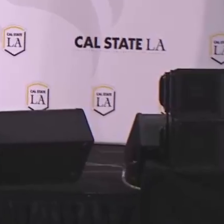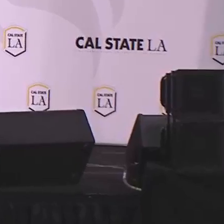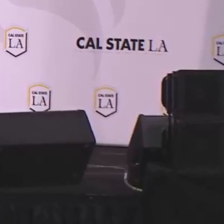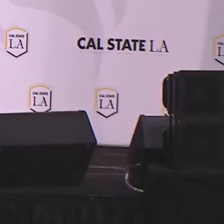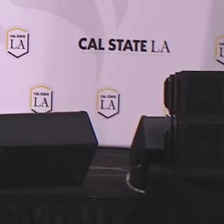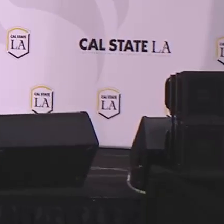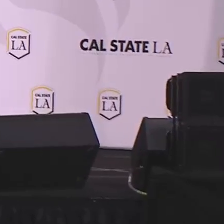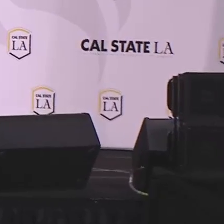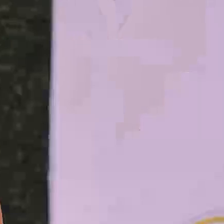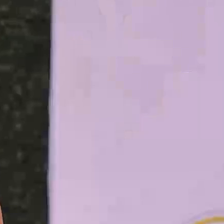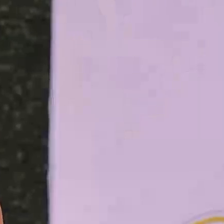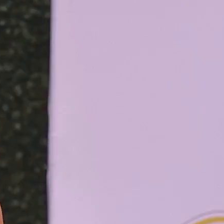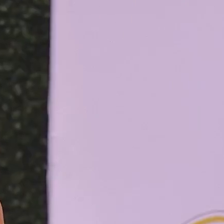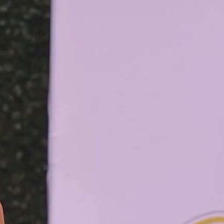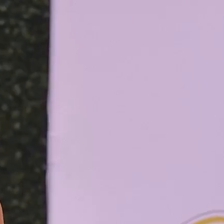PLEASE BE SEATED.